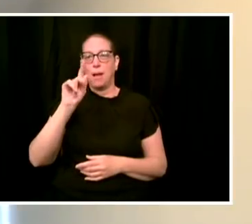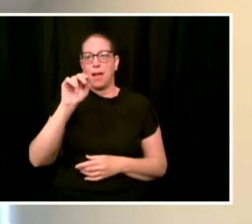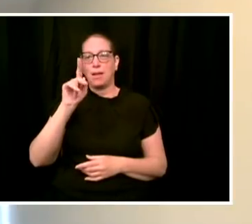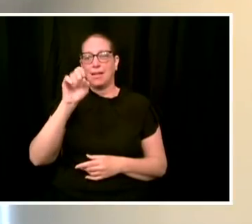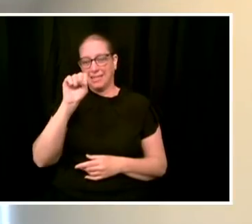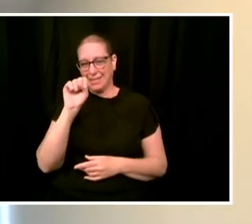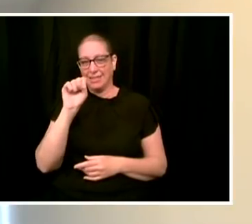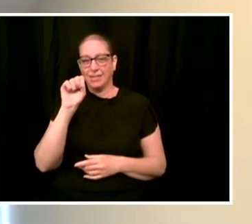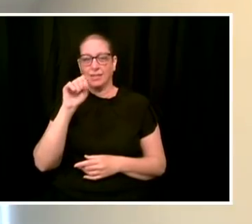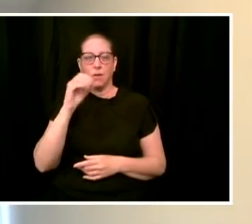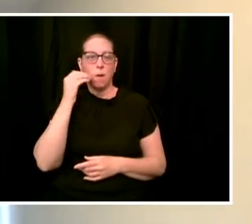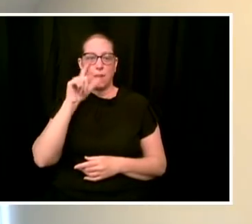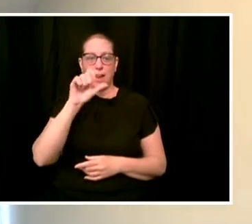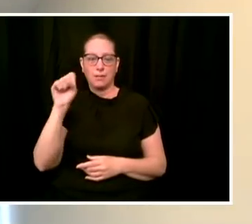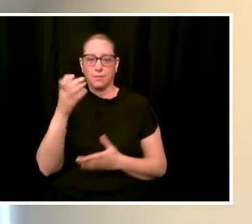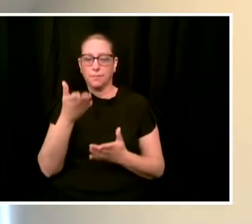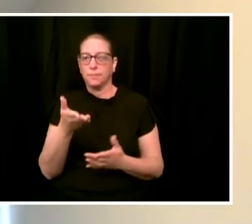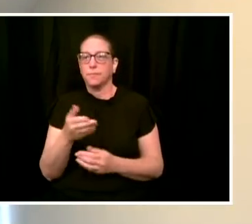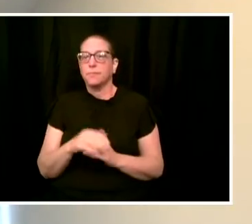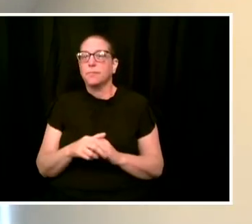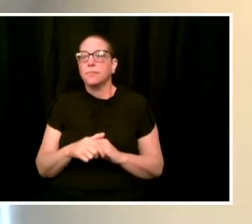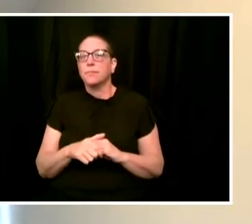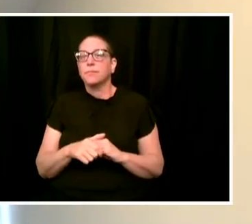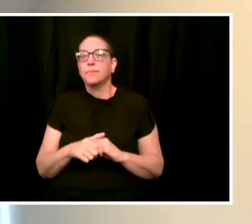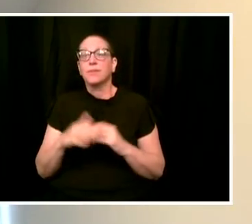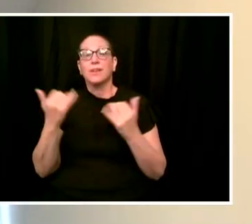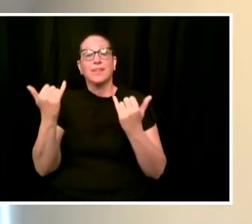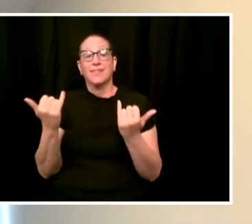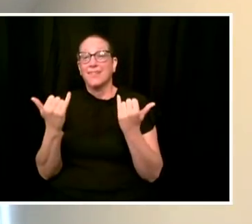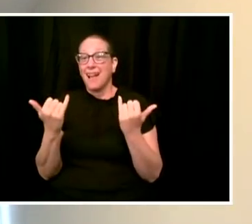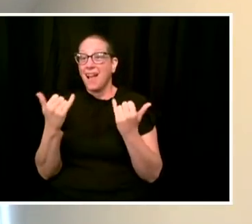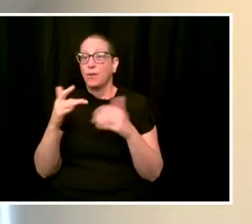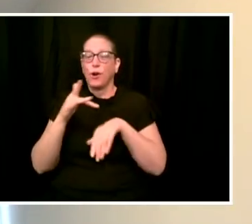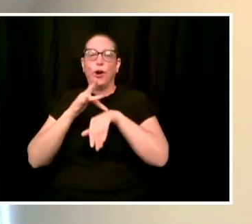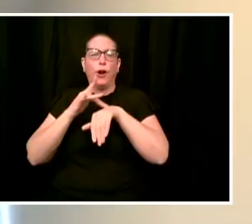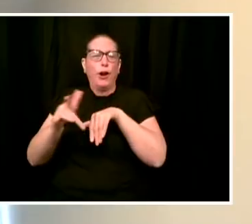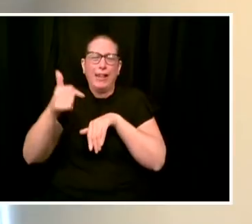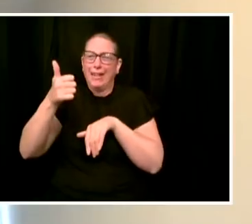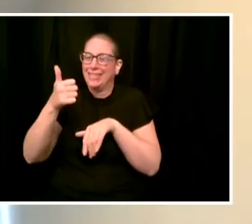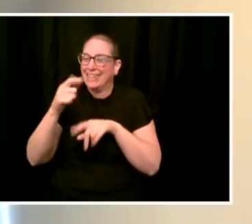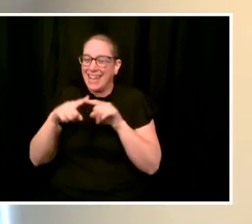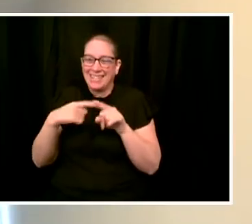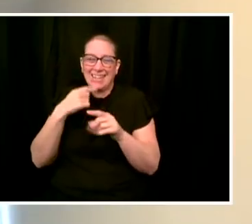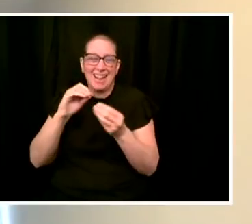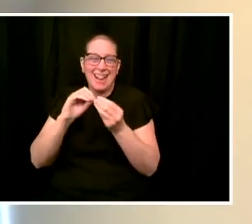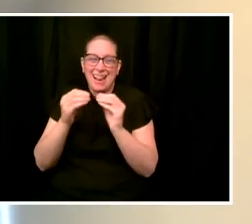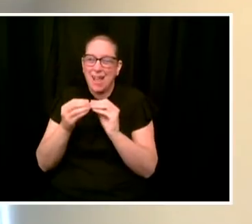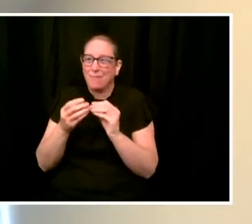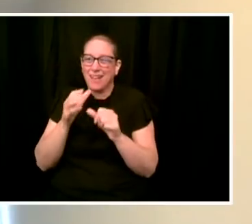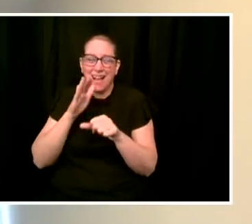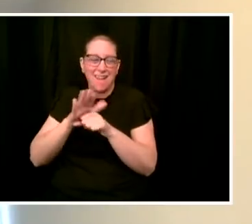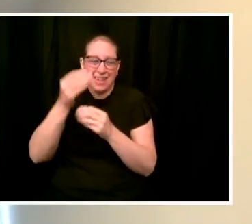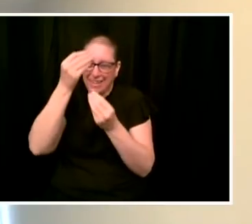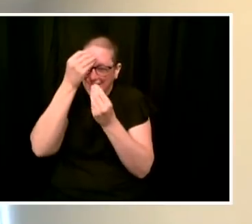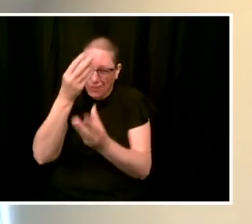OTHER QUESTION? YES, JUST BRIEFLY, AS I SAID IN RESPONSE TO AARON'S